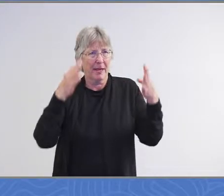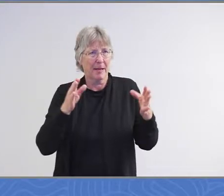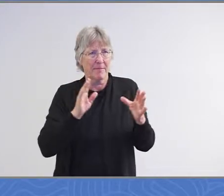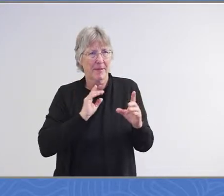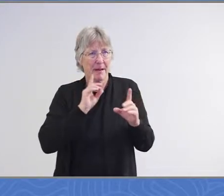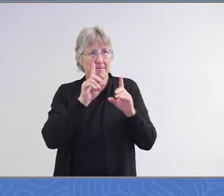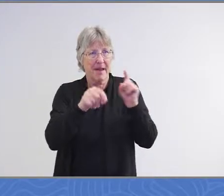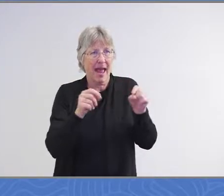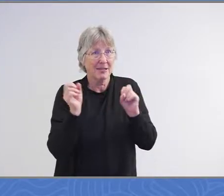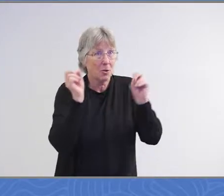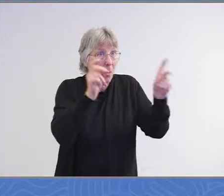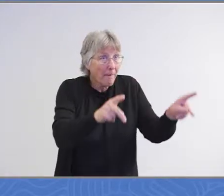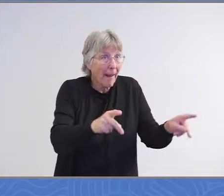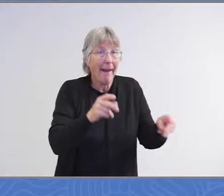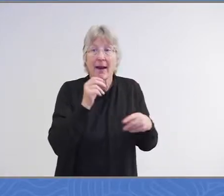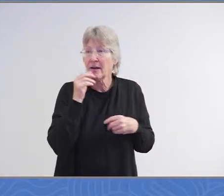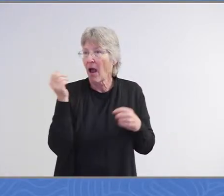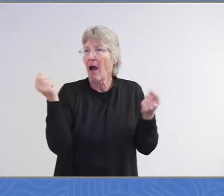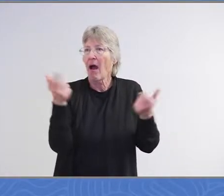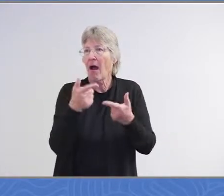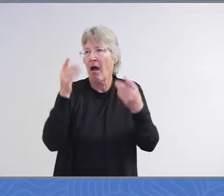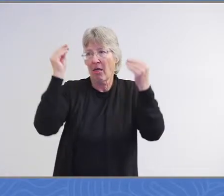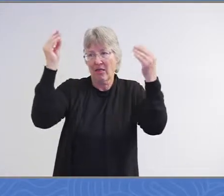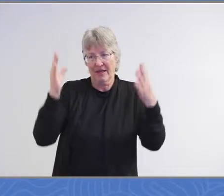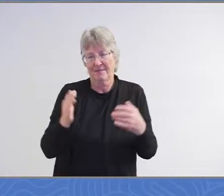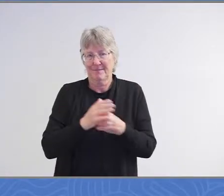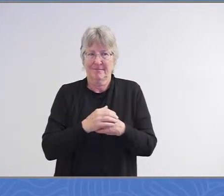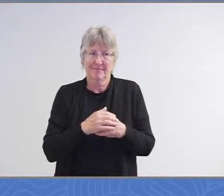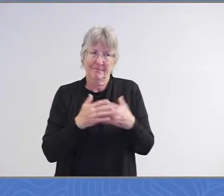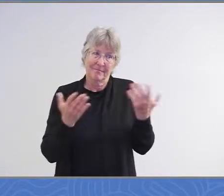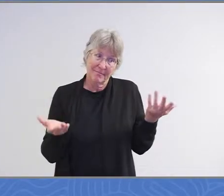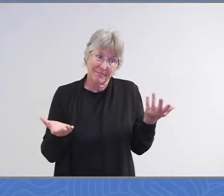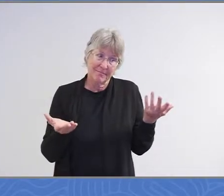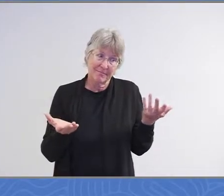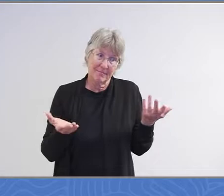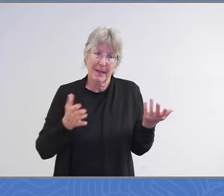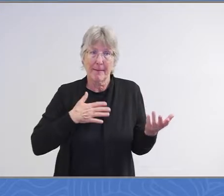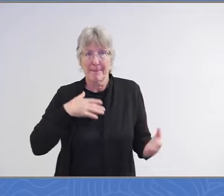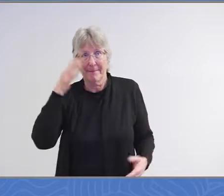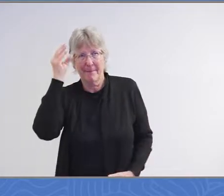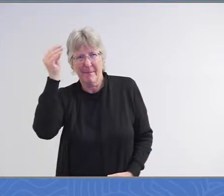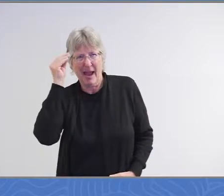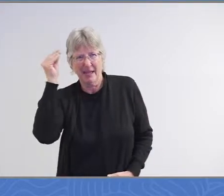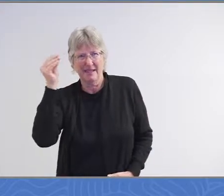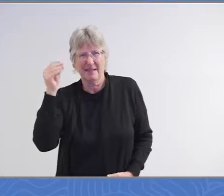and not all of the teachers which is at least in my opinion it's a kind of a bit of discrimination.